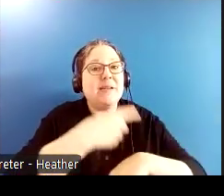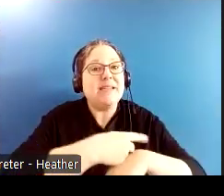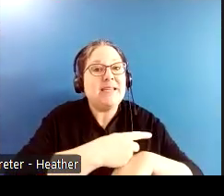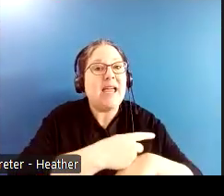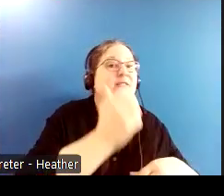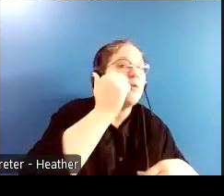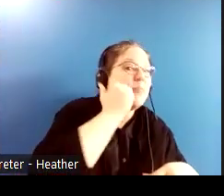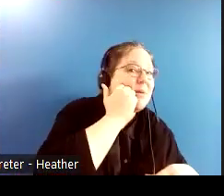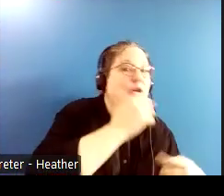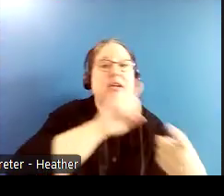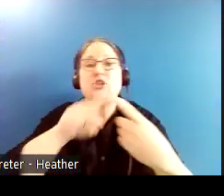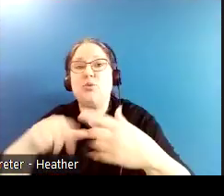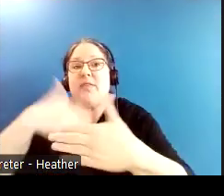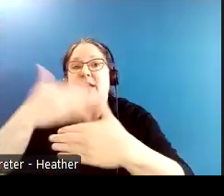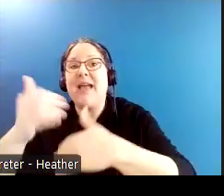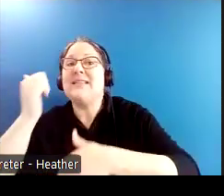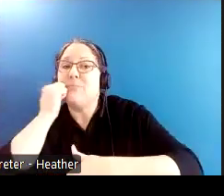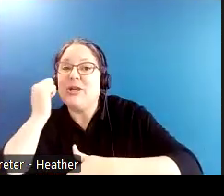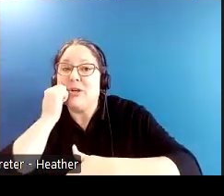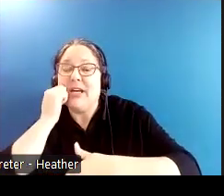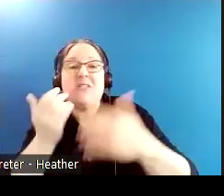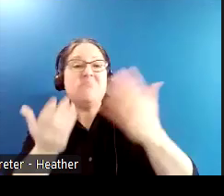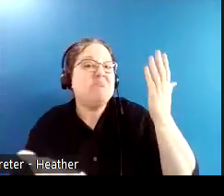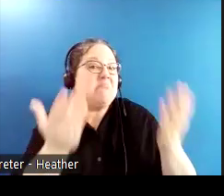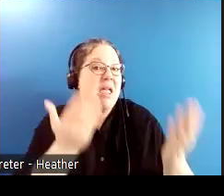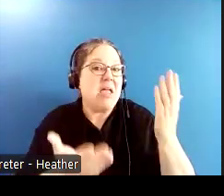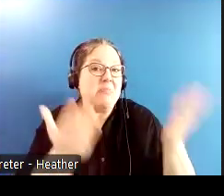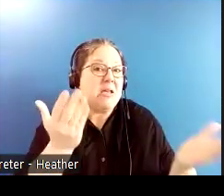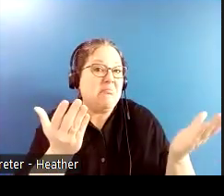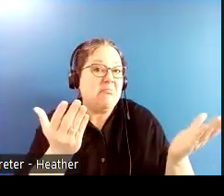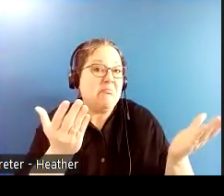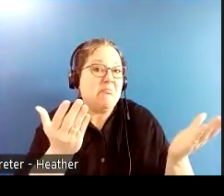menstrual cycle uh if she was trying to figure out whether she was about to have a baby. uh which if